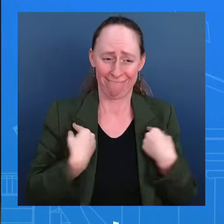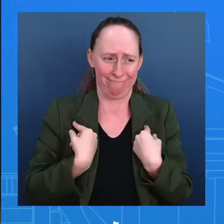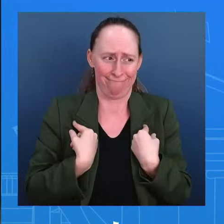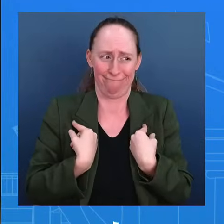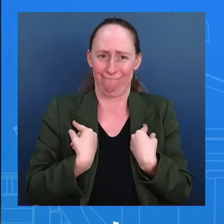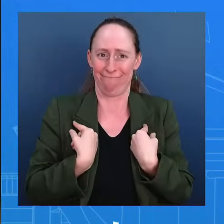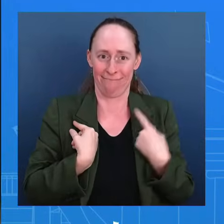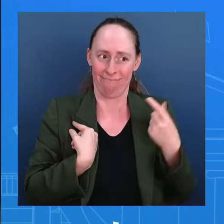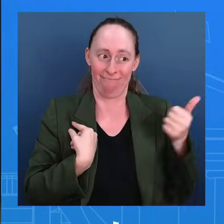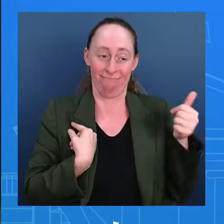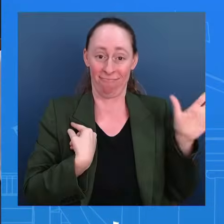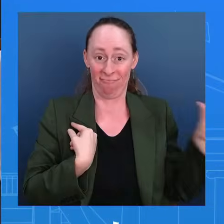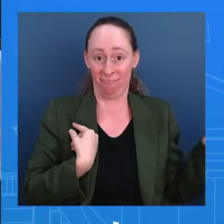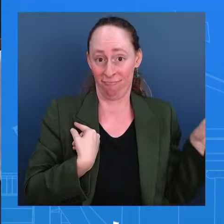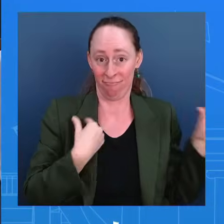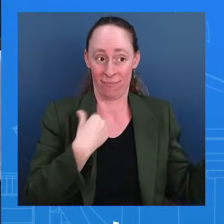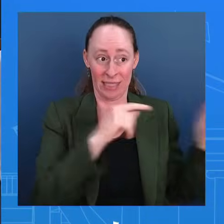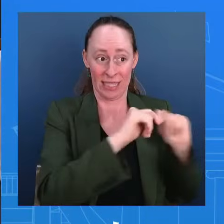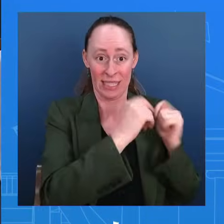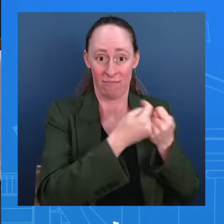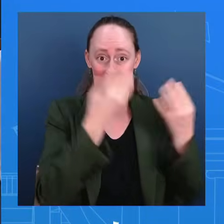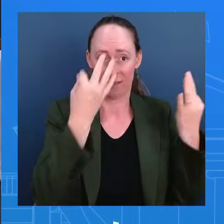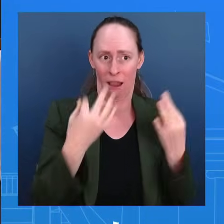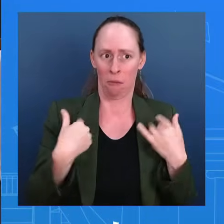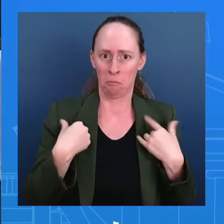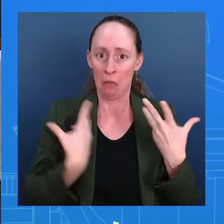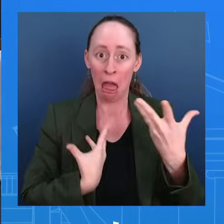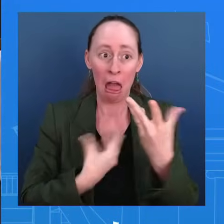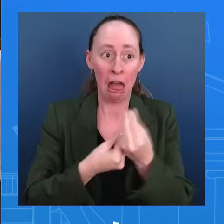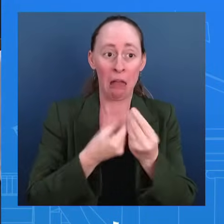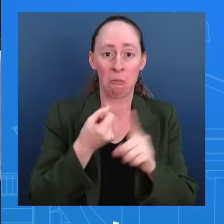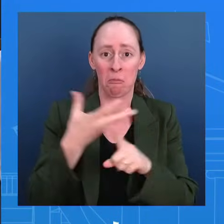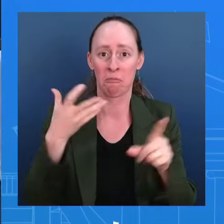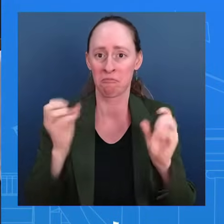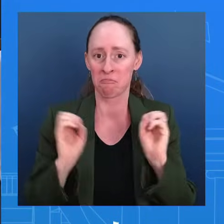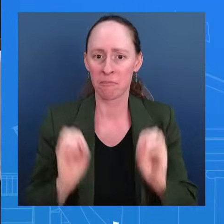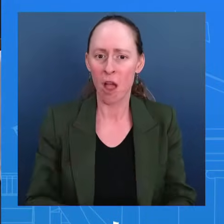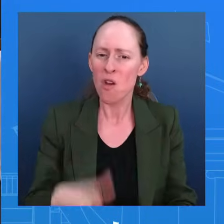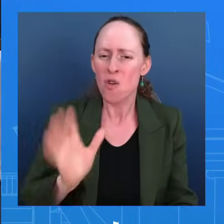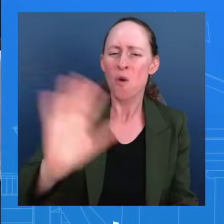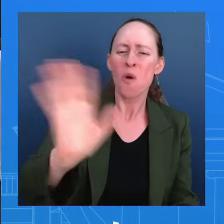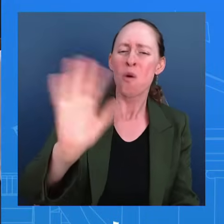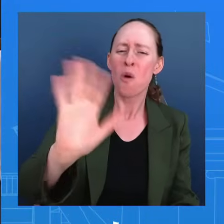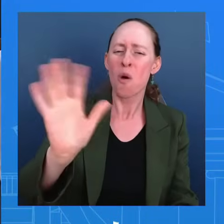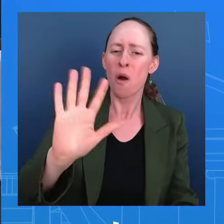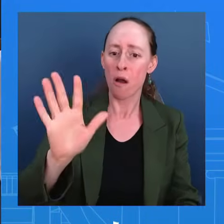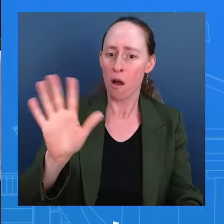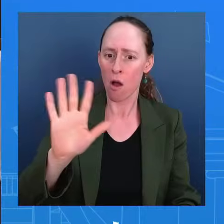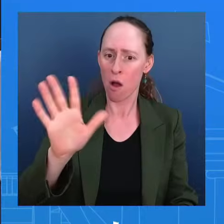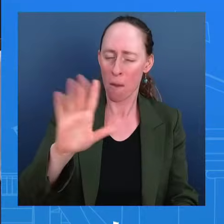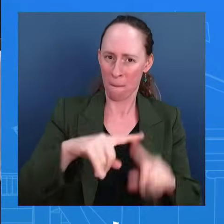The Press: Well, I guess what's more relevant -- Ms. Jean-Pierre: Yeah. The Press: -- are we having, like, two -- two different -- a former administration and a current administration doing foreign policy at the same time?